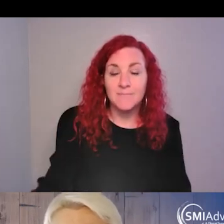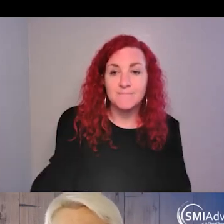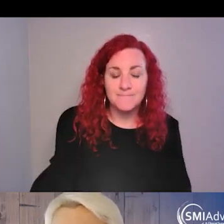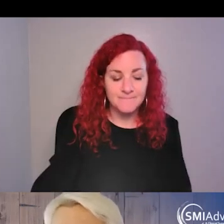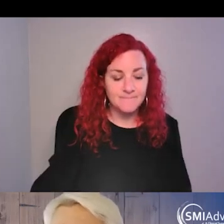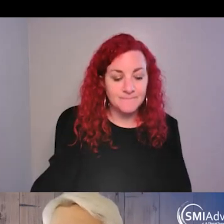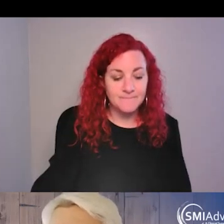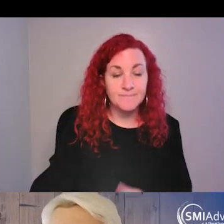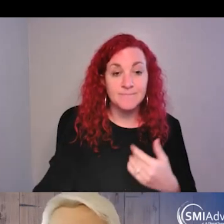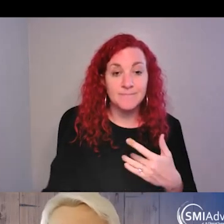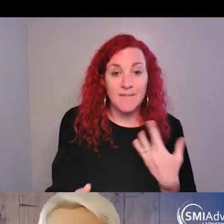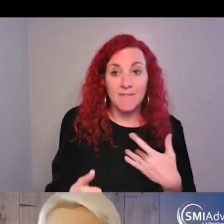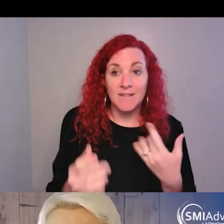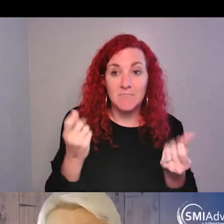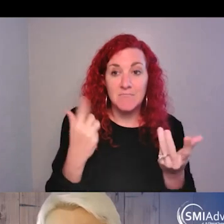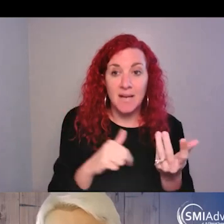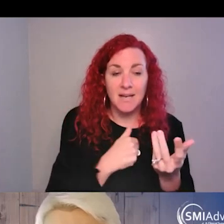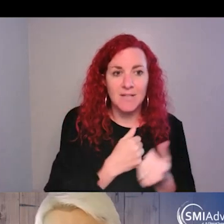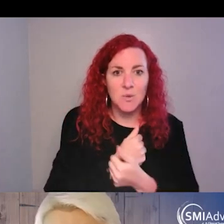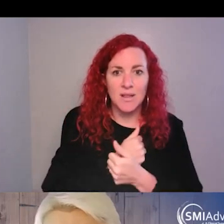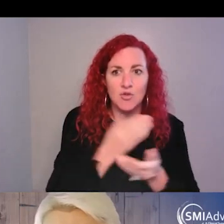: I HAVE A FEELING A LOT OF US WOULD LIKE TO BE HERE.